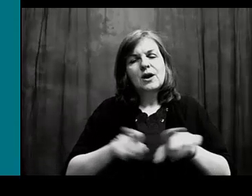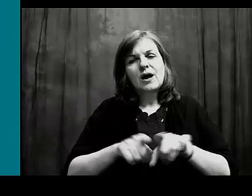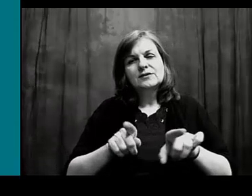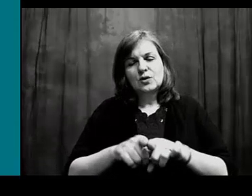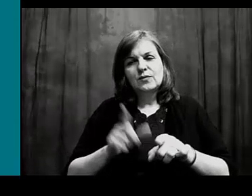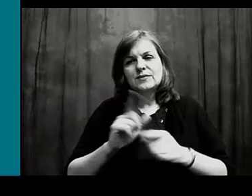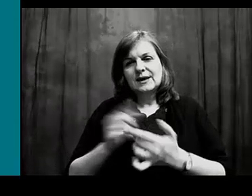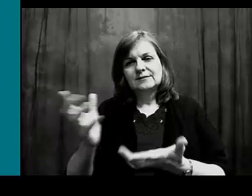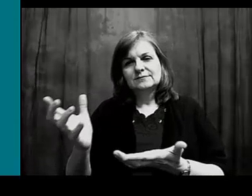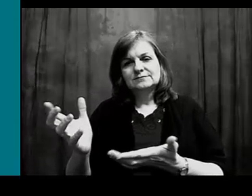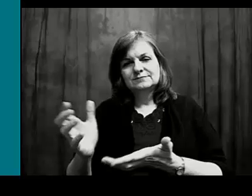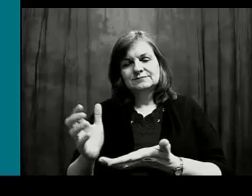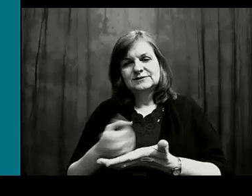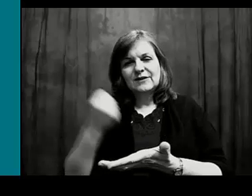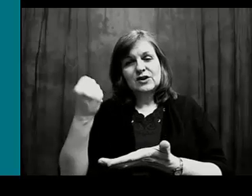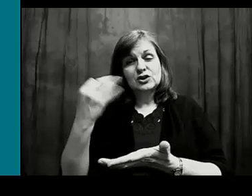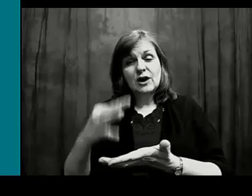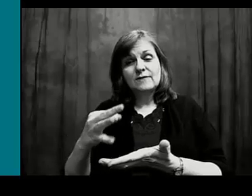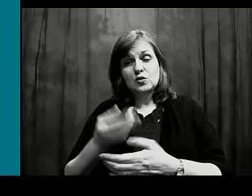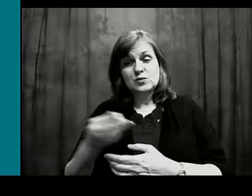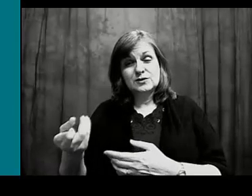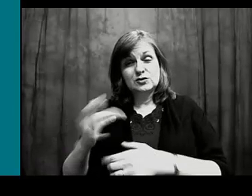they'd expanded the resources available to them